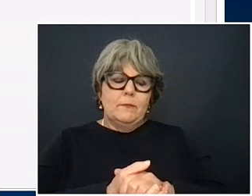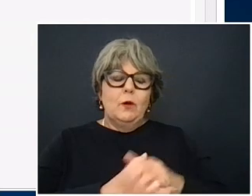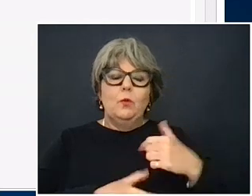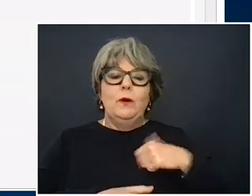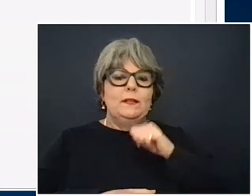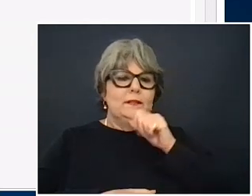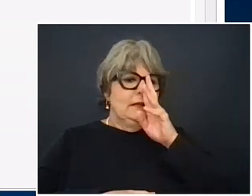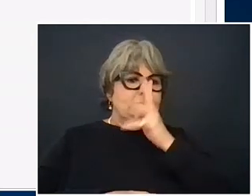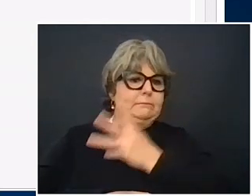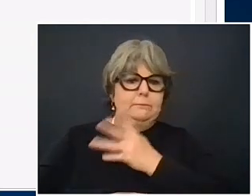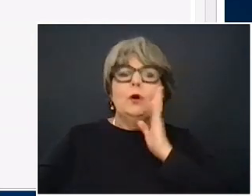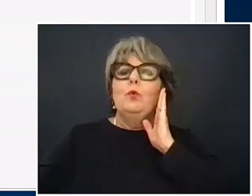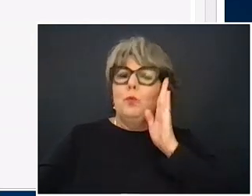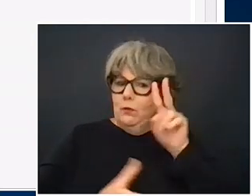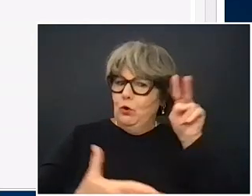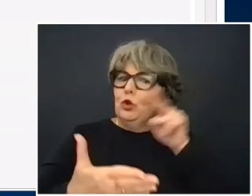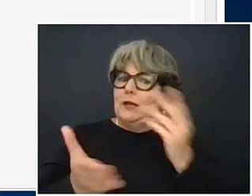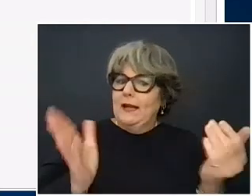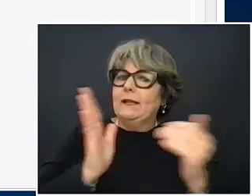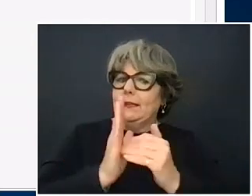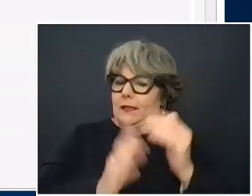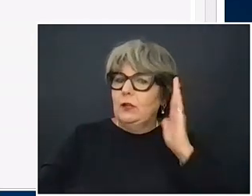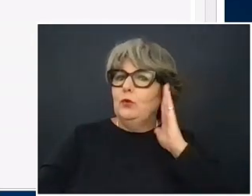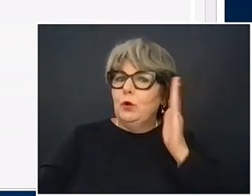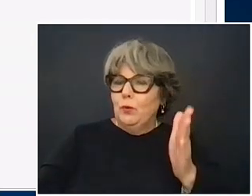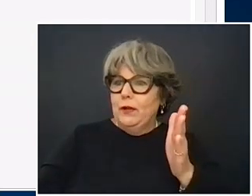take a look at it again to see if we can include it.